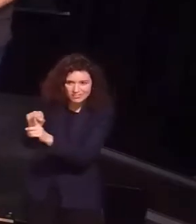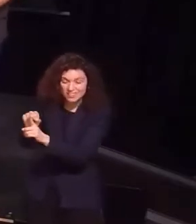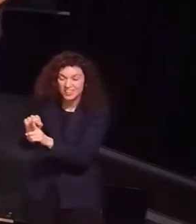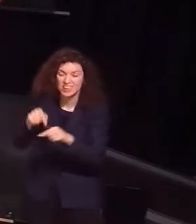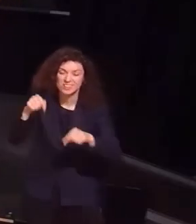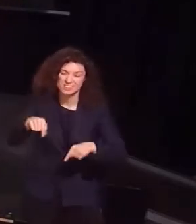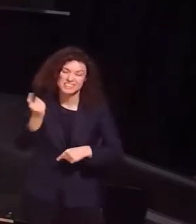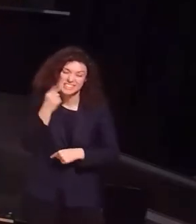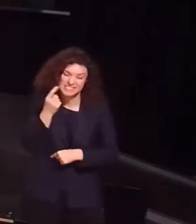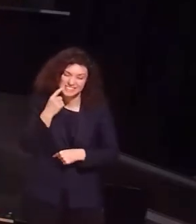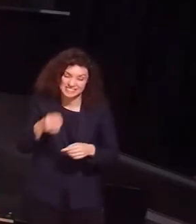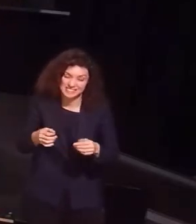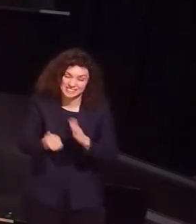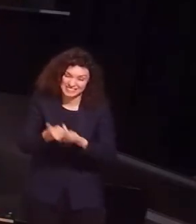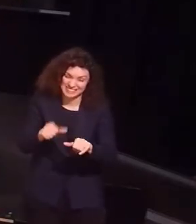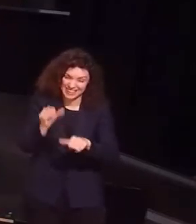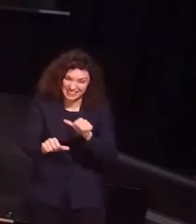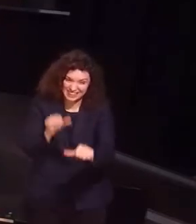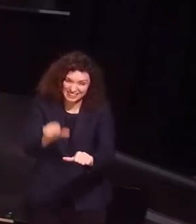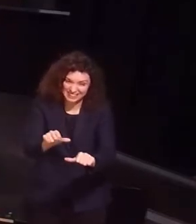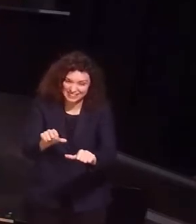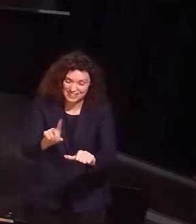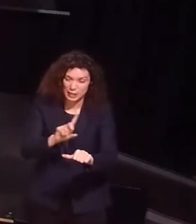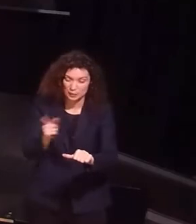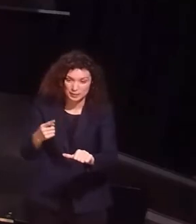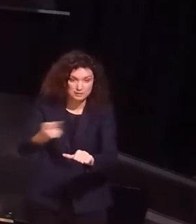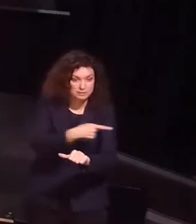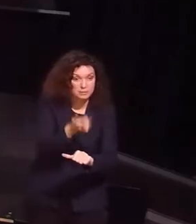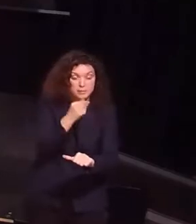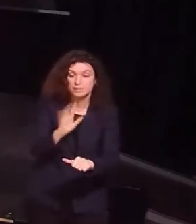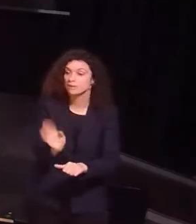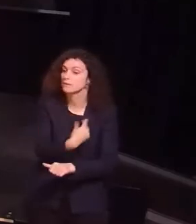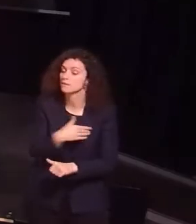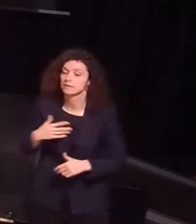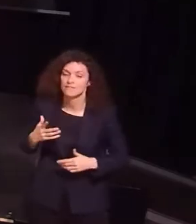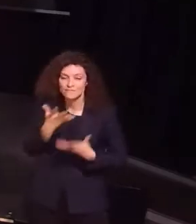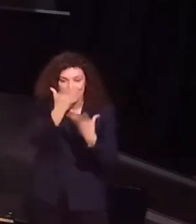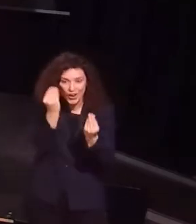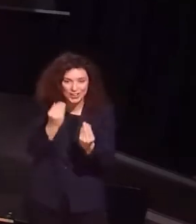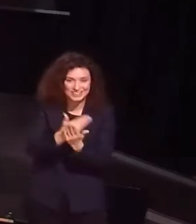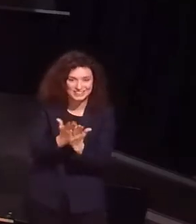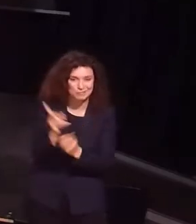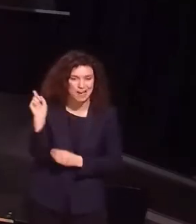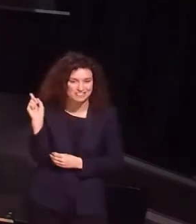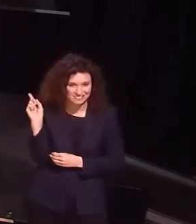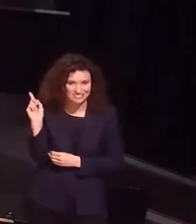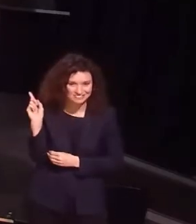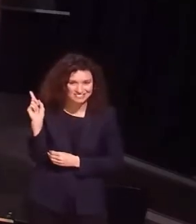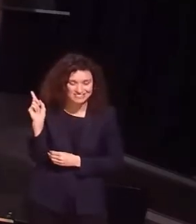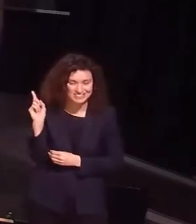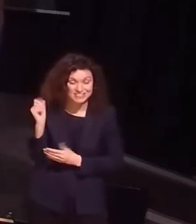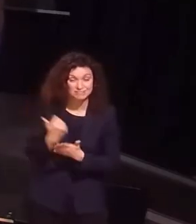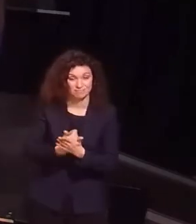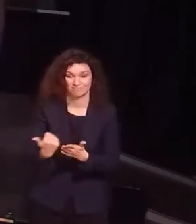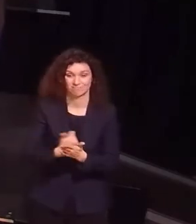but you would be amazed how often this is overlooked. It's pretty common that I get people who e-mail me and ask me,